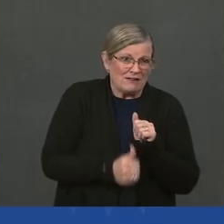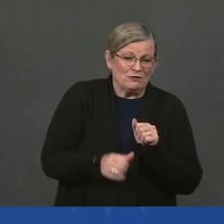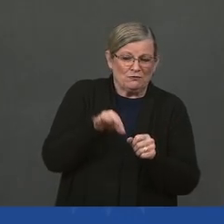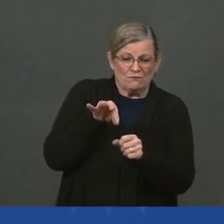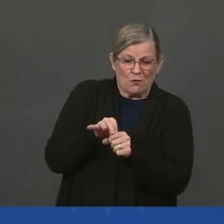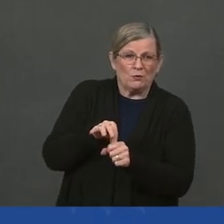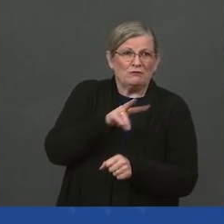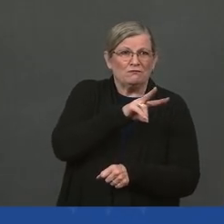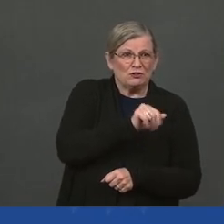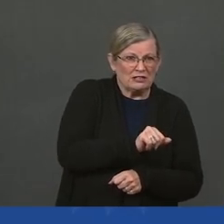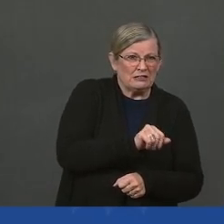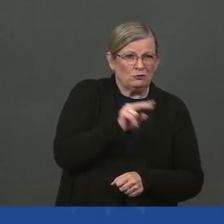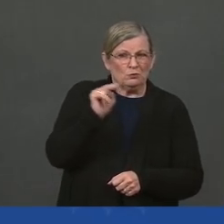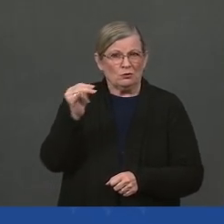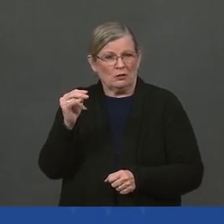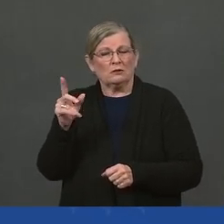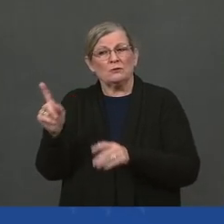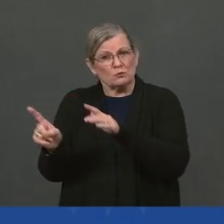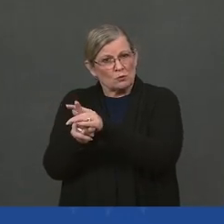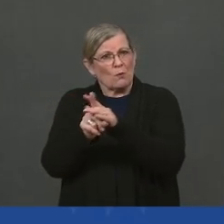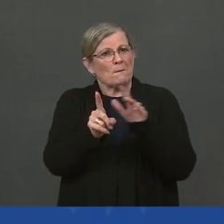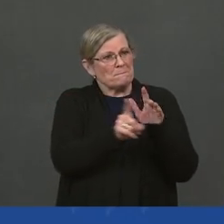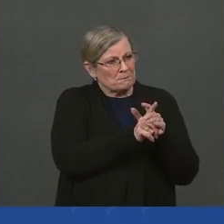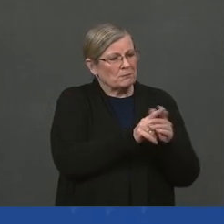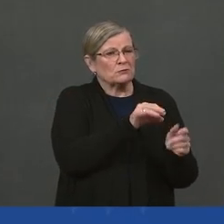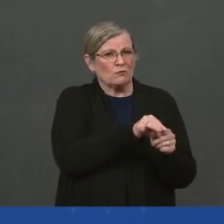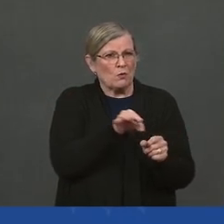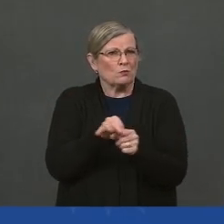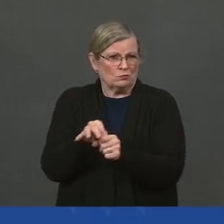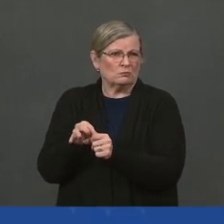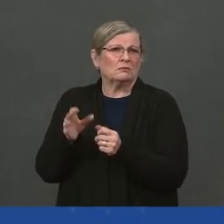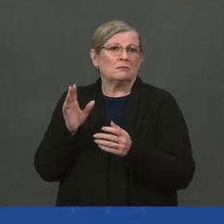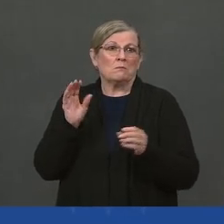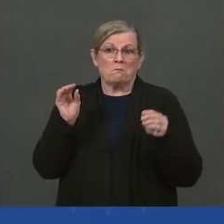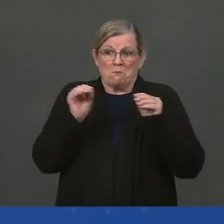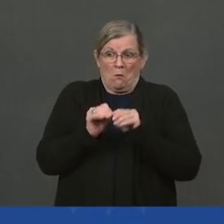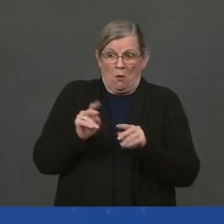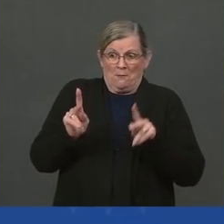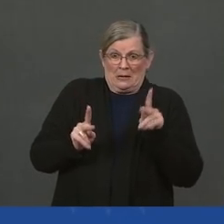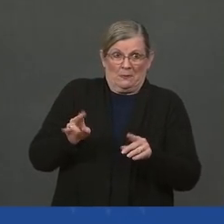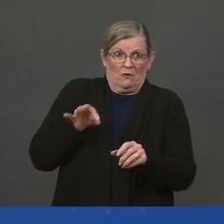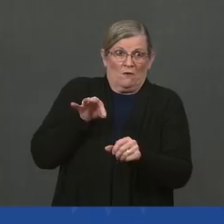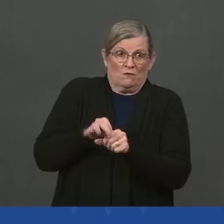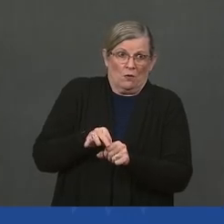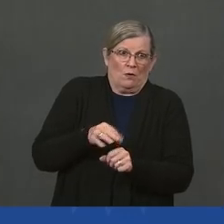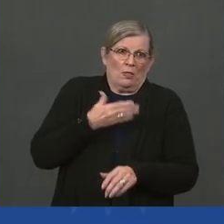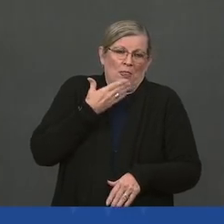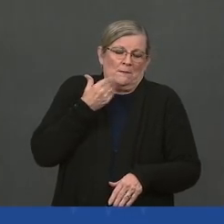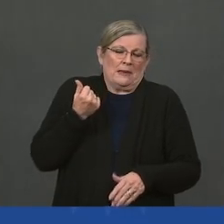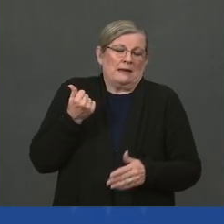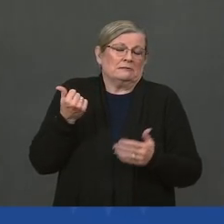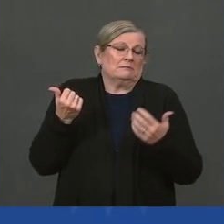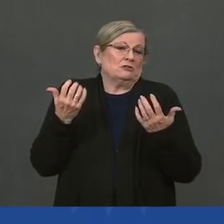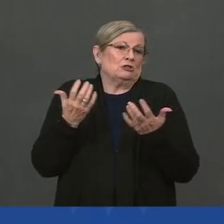And the more of them that do, the better off I think our chances are. And I think -- I think we're going -- I think we're going to win. Okay?